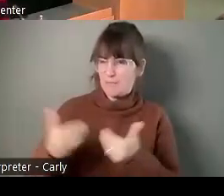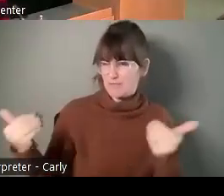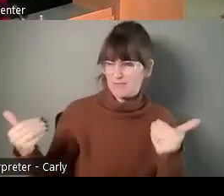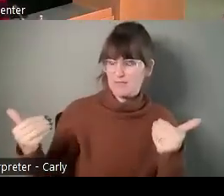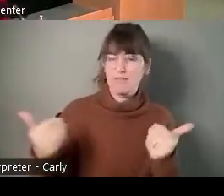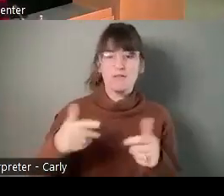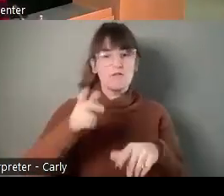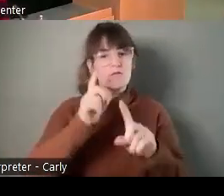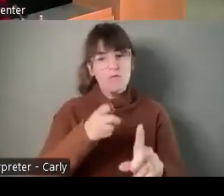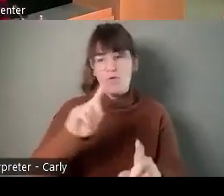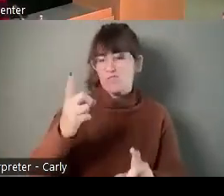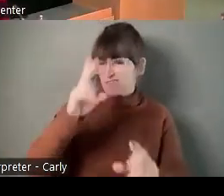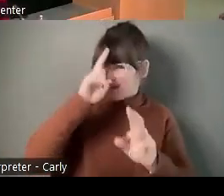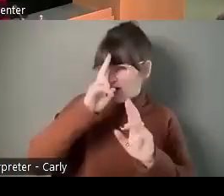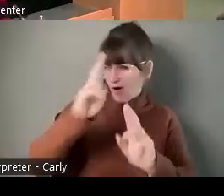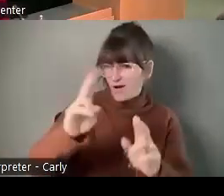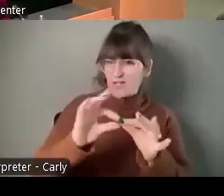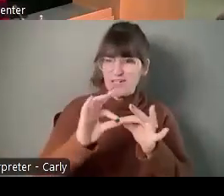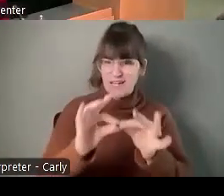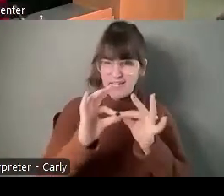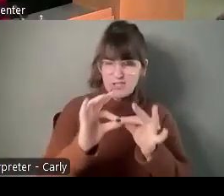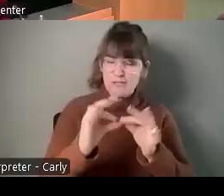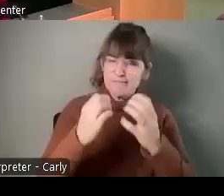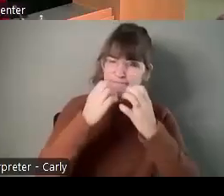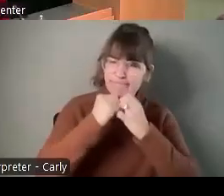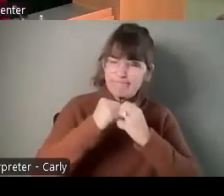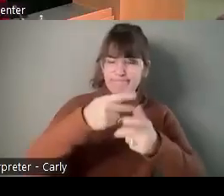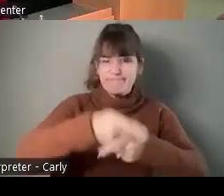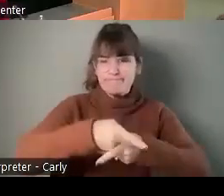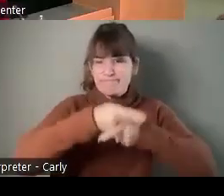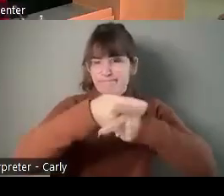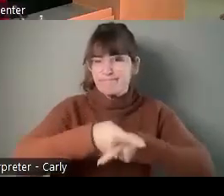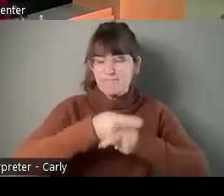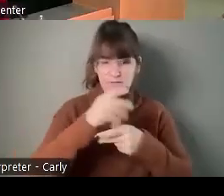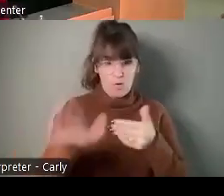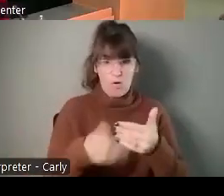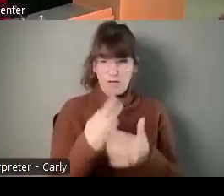honor the connection that the person has that led to all of this work between them and their